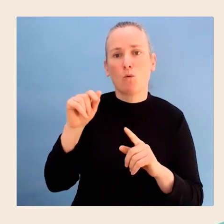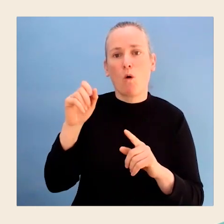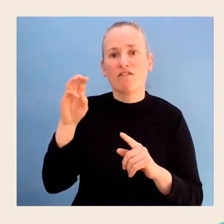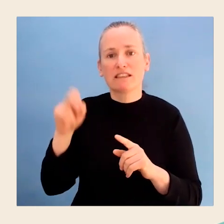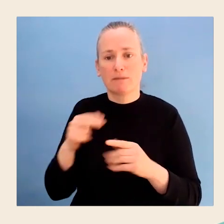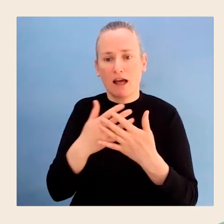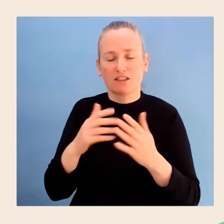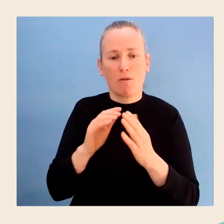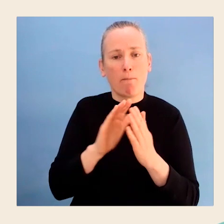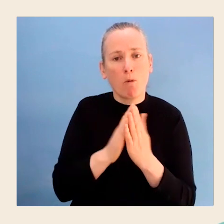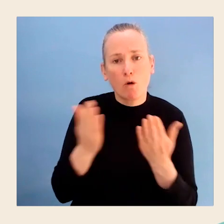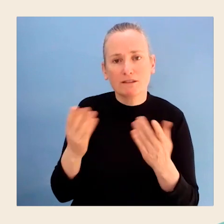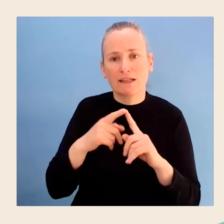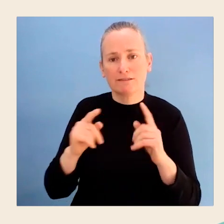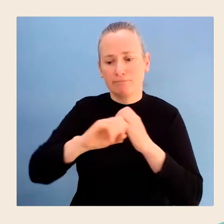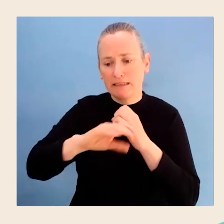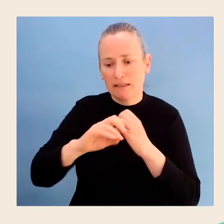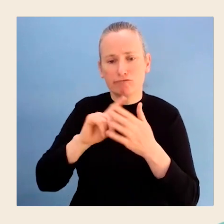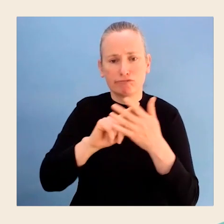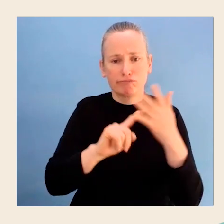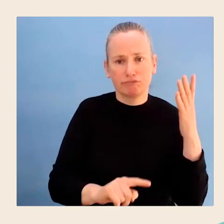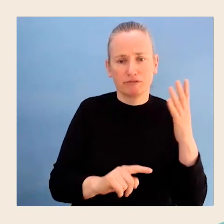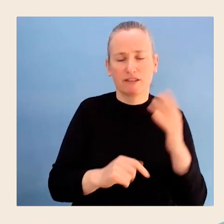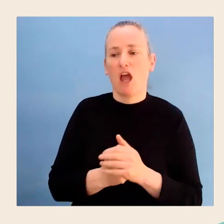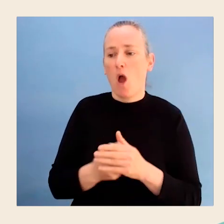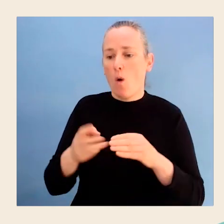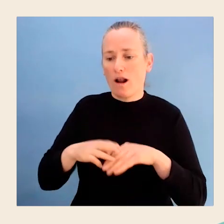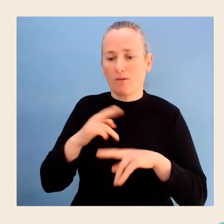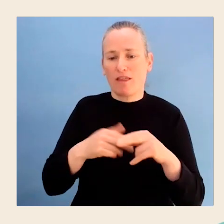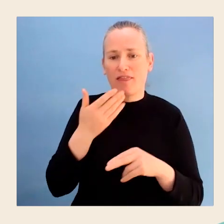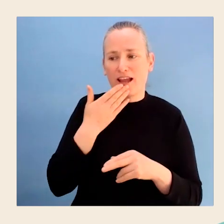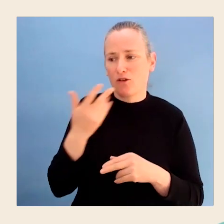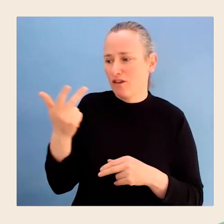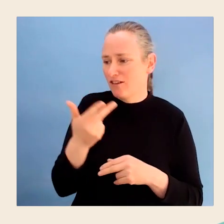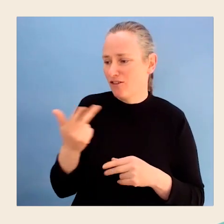Welcome and thank you so much to all three of you for joining us here today.